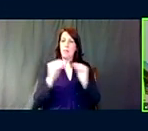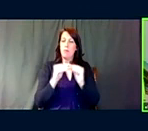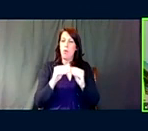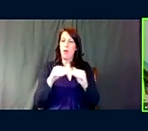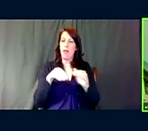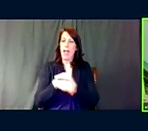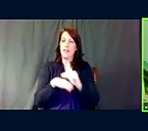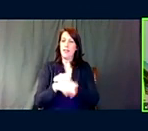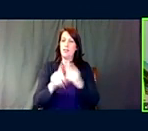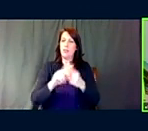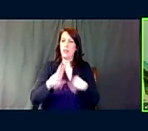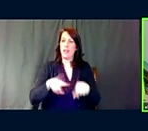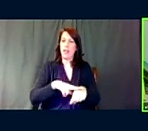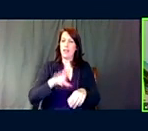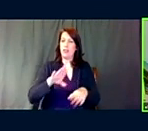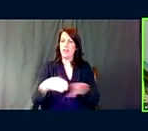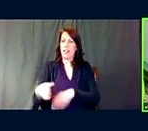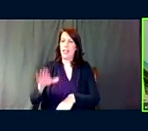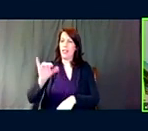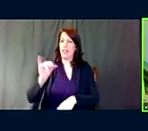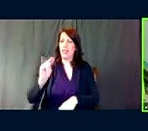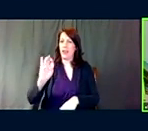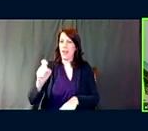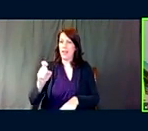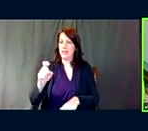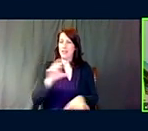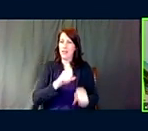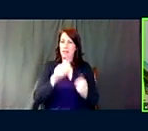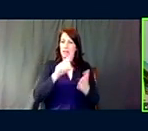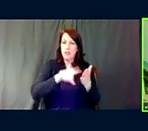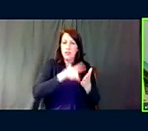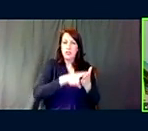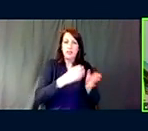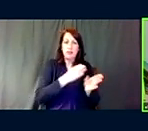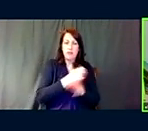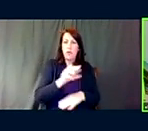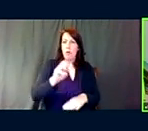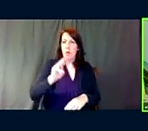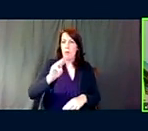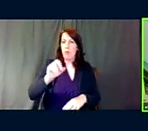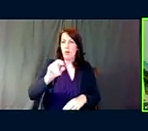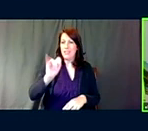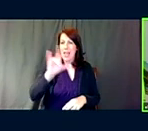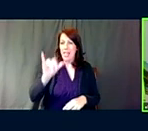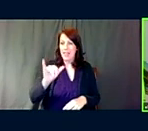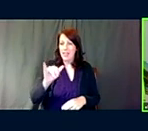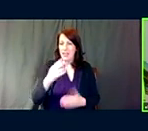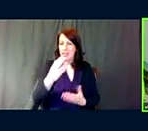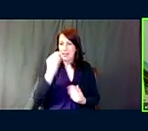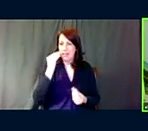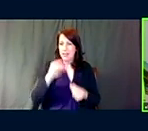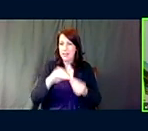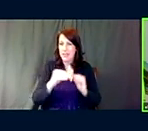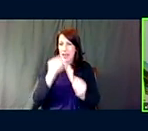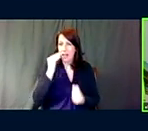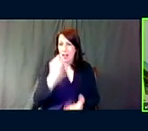INVESTIGATORS WITH MORE READY ACCESS TO NATIONAL DEATH INDEX WHEN DOING DATA RESEARCH USING THOSE MORTALITY DATA, THIS